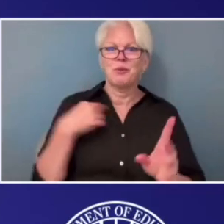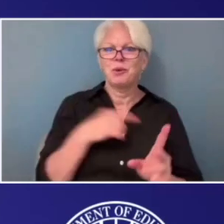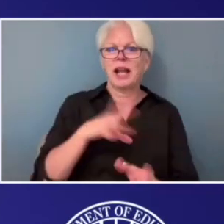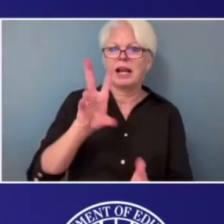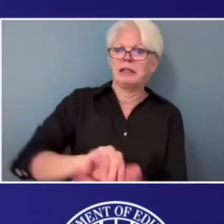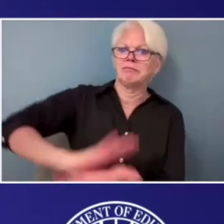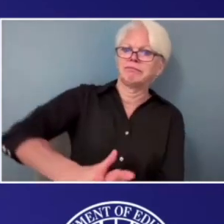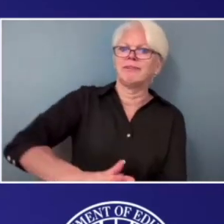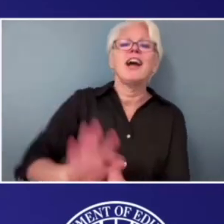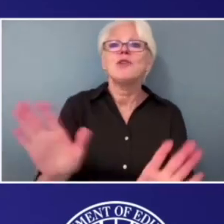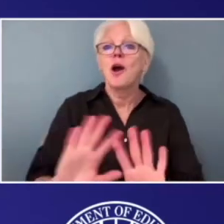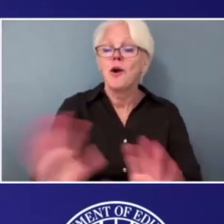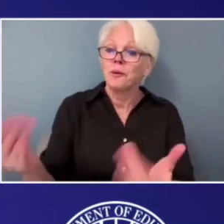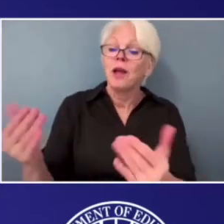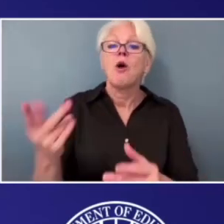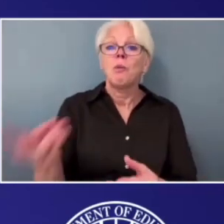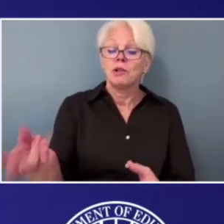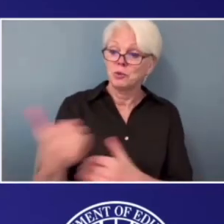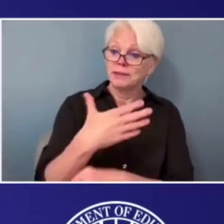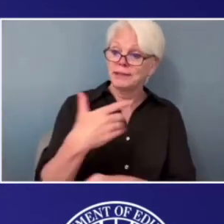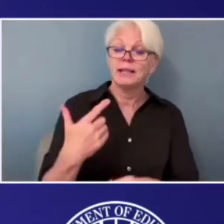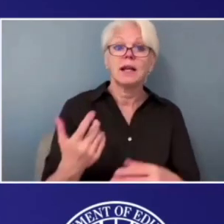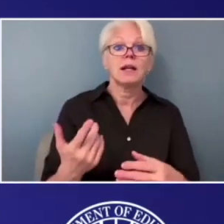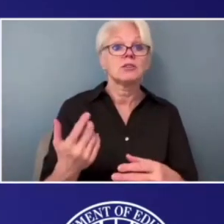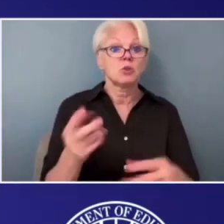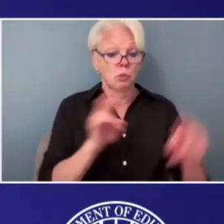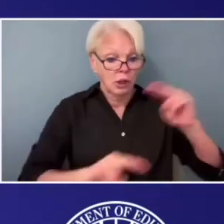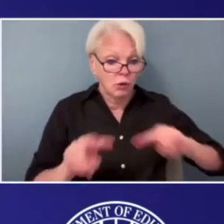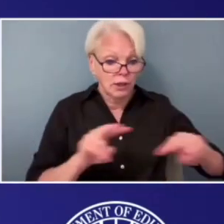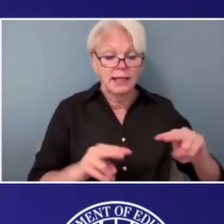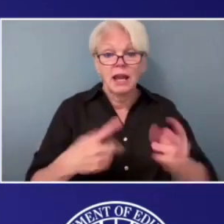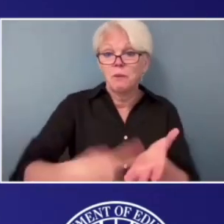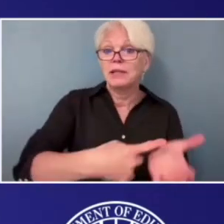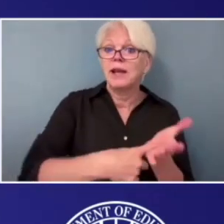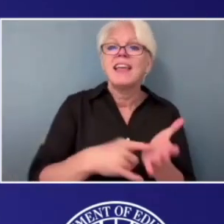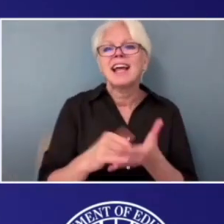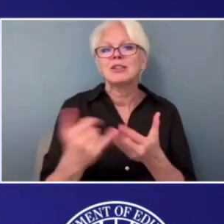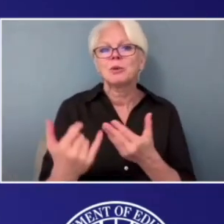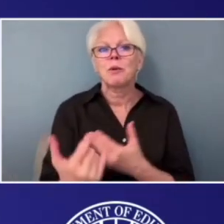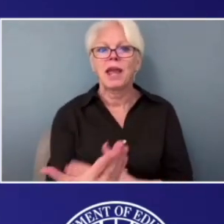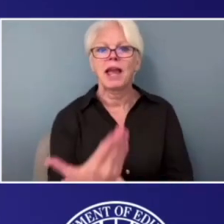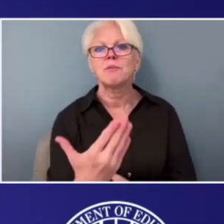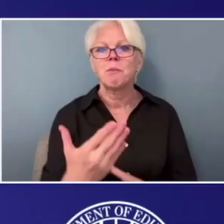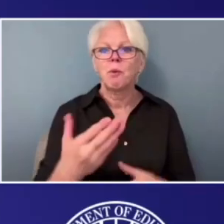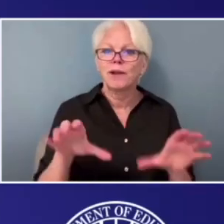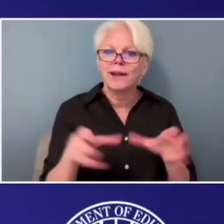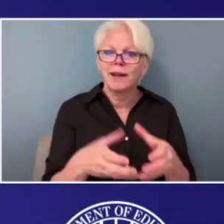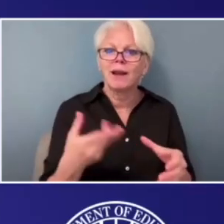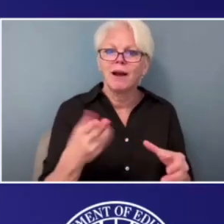that you send us. We look at it and we talk about it. That's why we have morning huddles and lunch huddles and afternoon huddles and evening huddles,